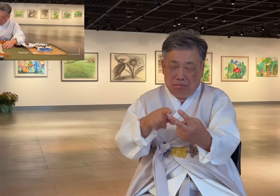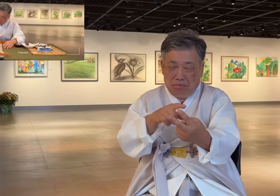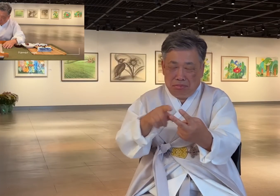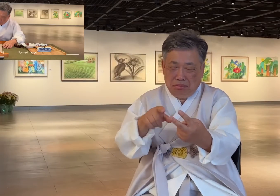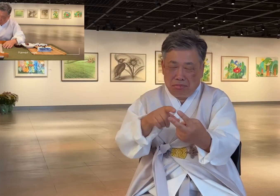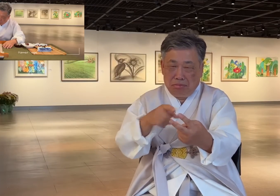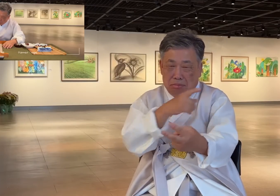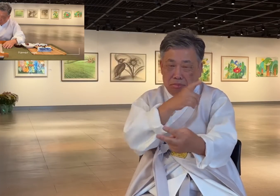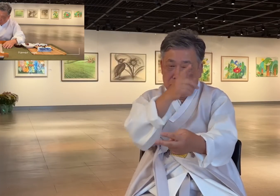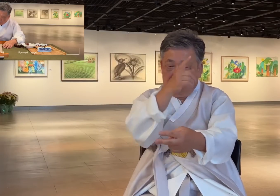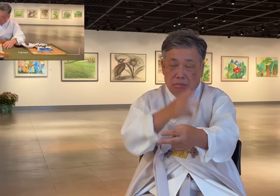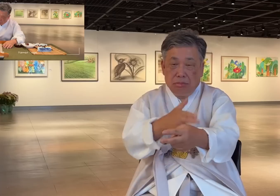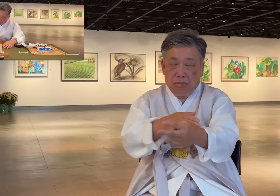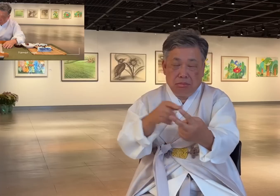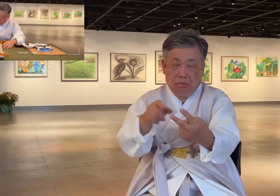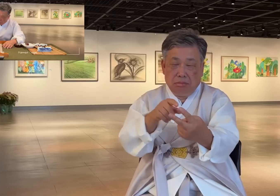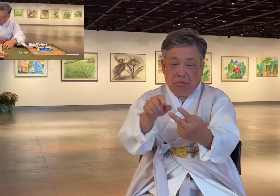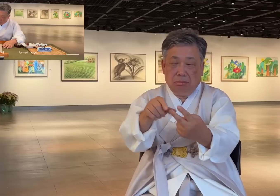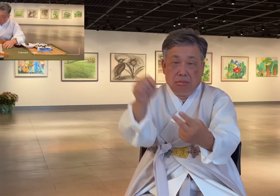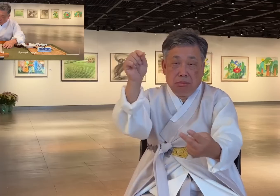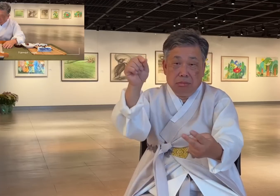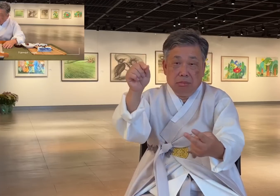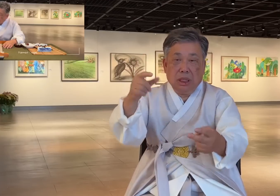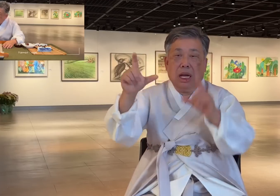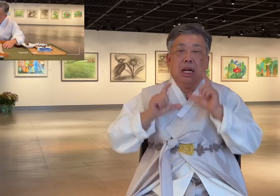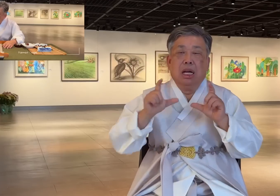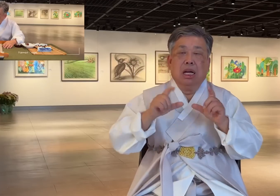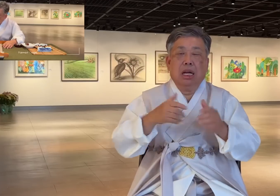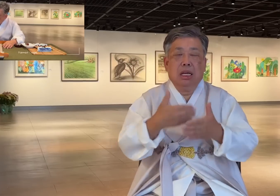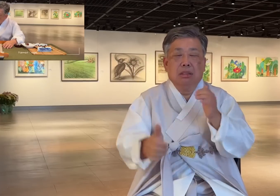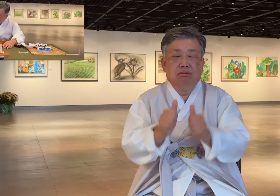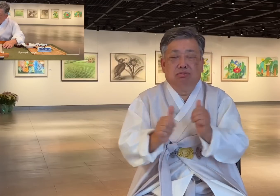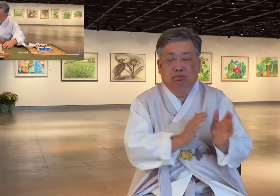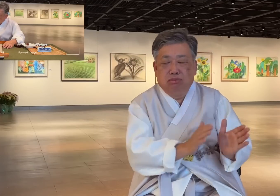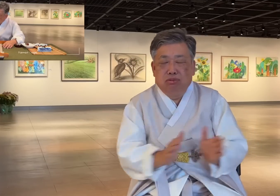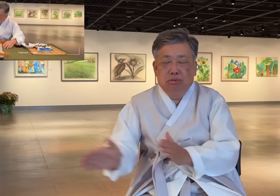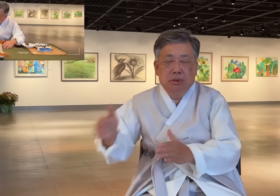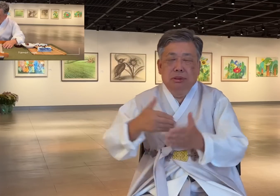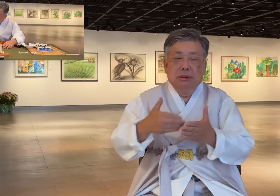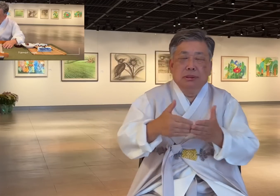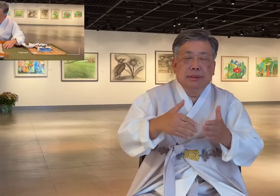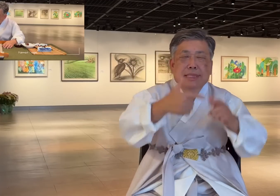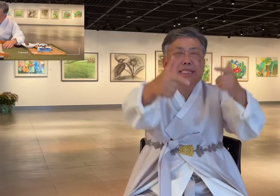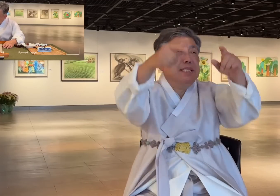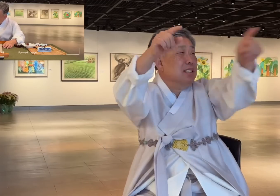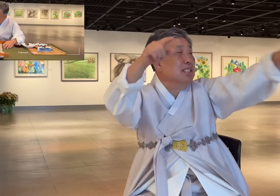finally selected one page and instructed me to prepare for the test.